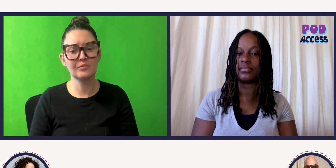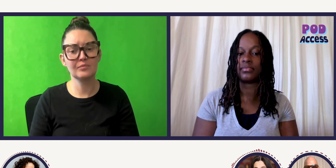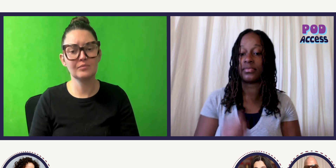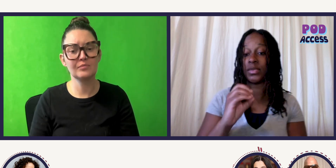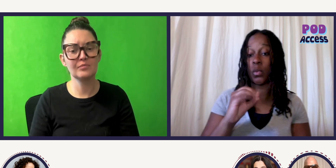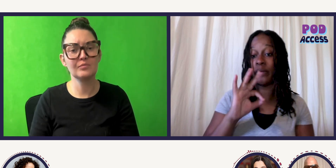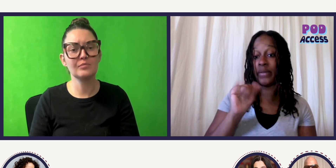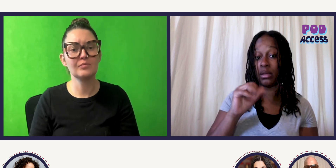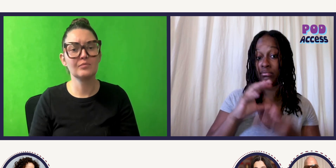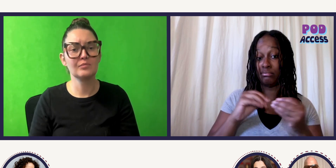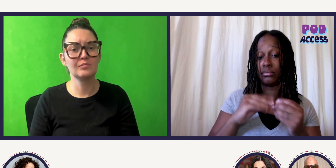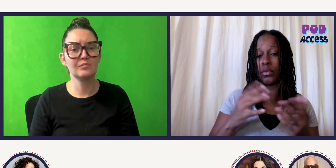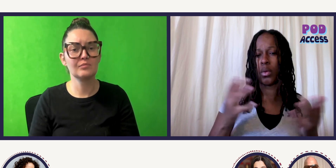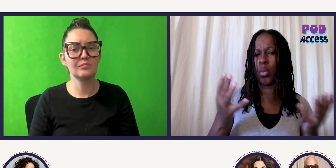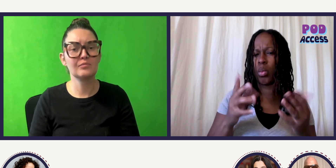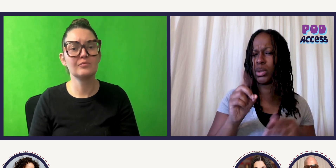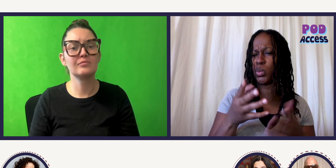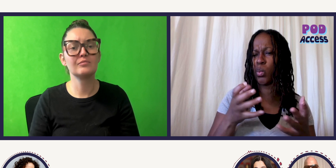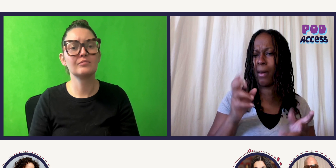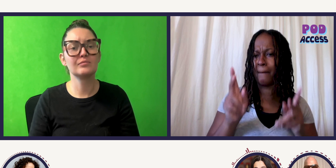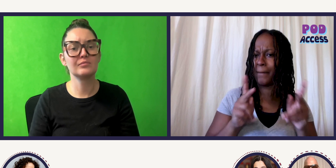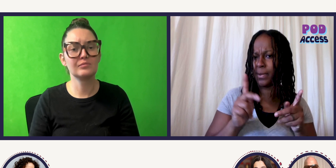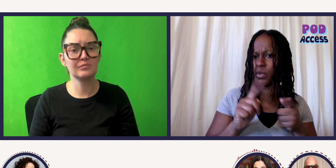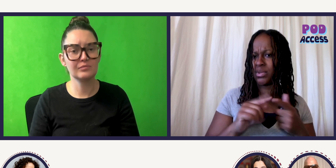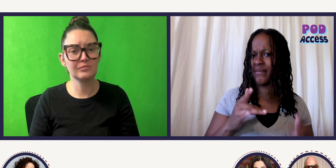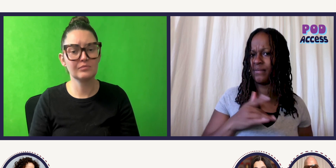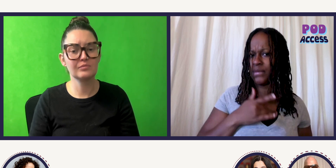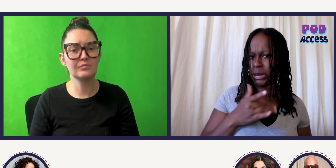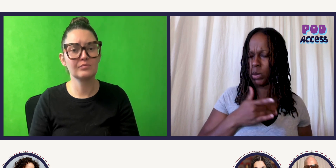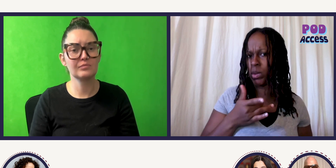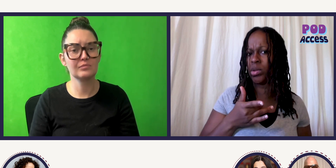What do you want people to feel when they listen to your podcast?